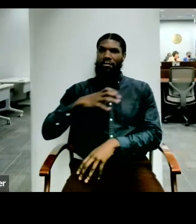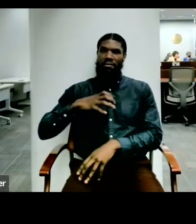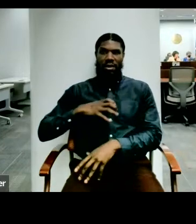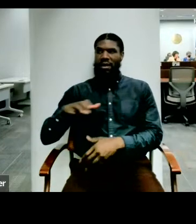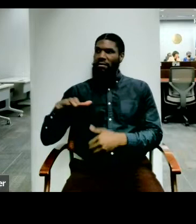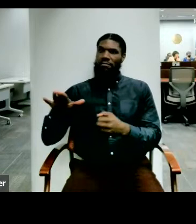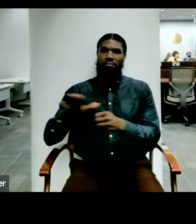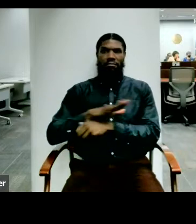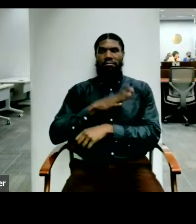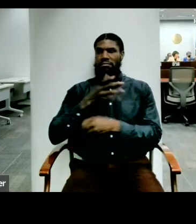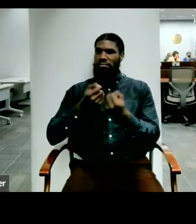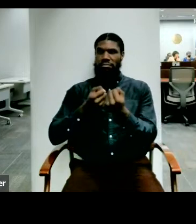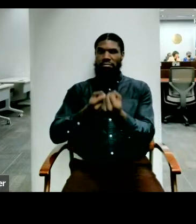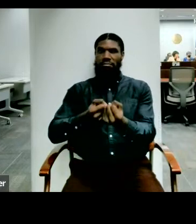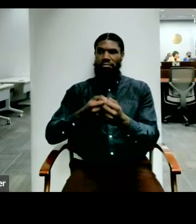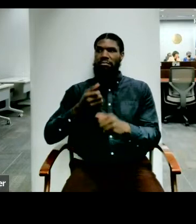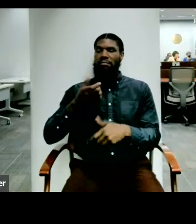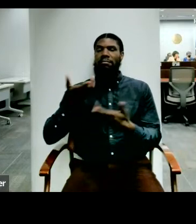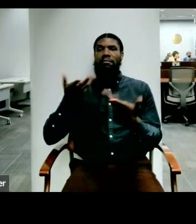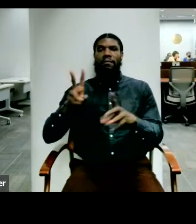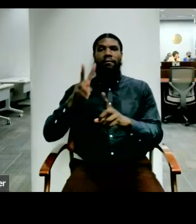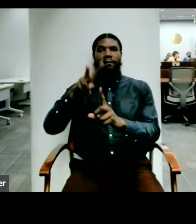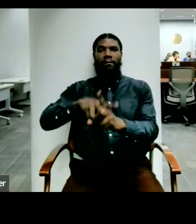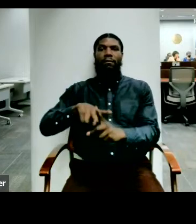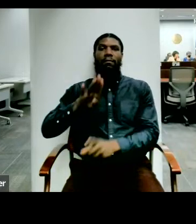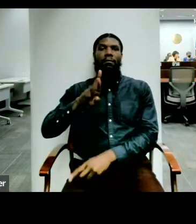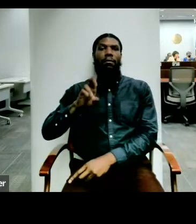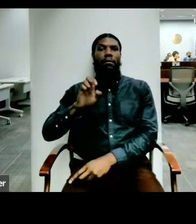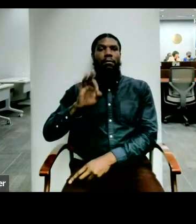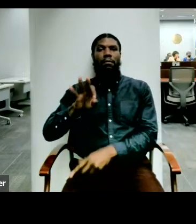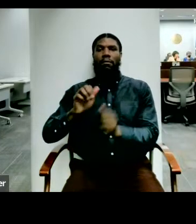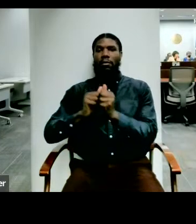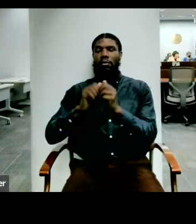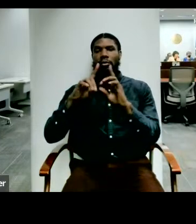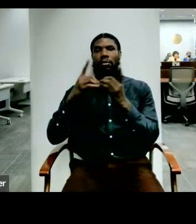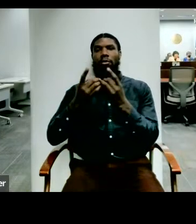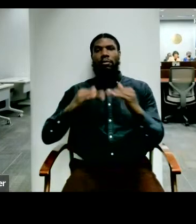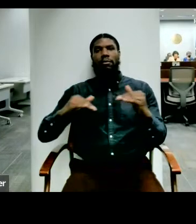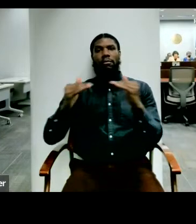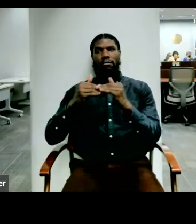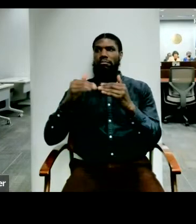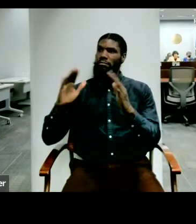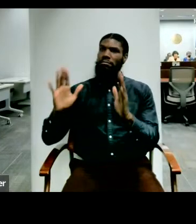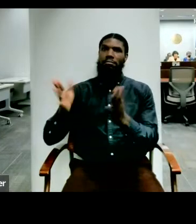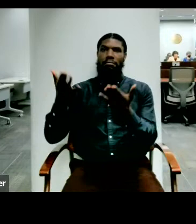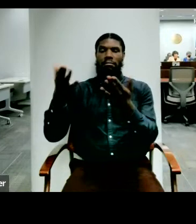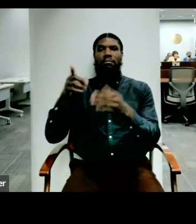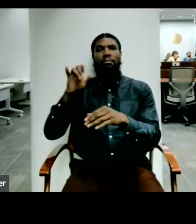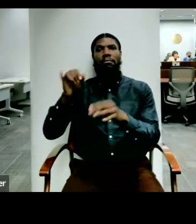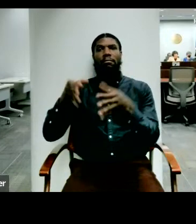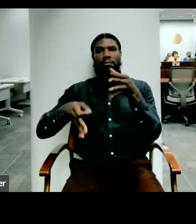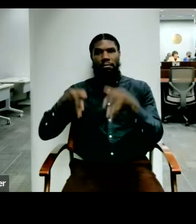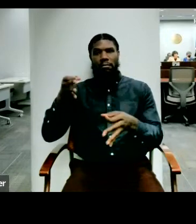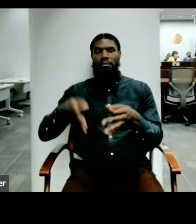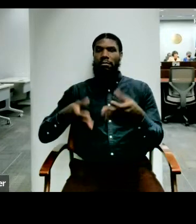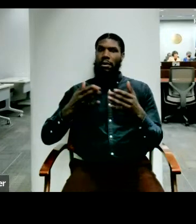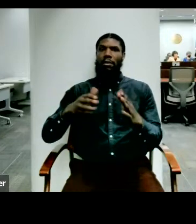to file a brief with the Department of Justice urging the court to grant cert because it was the view of the Commission